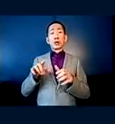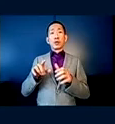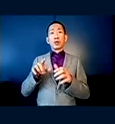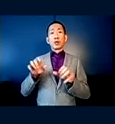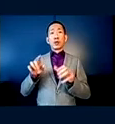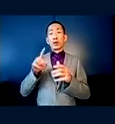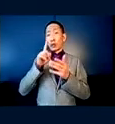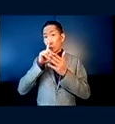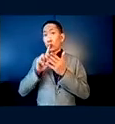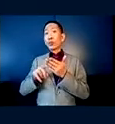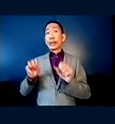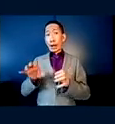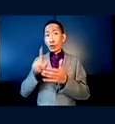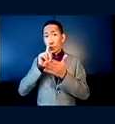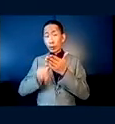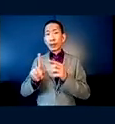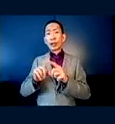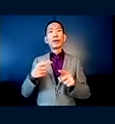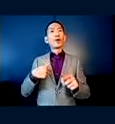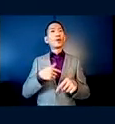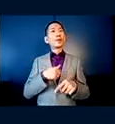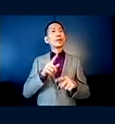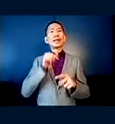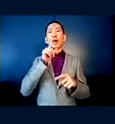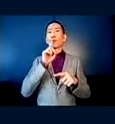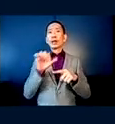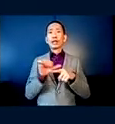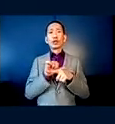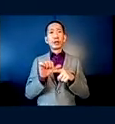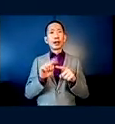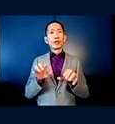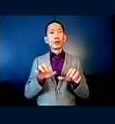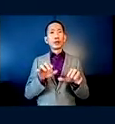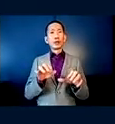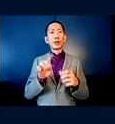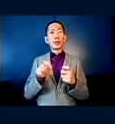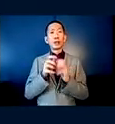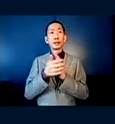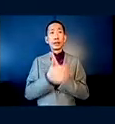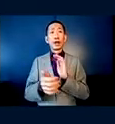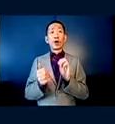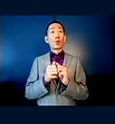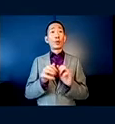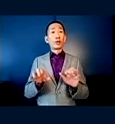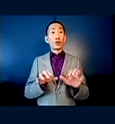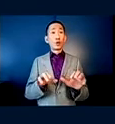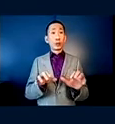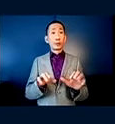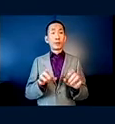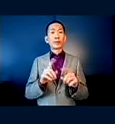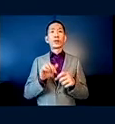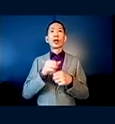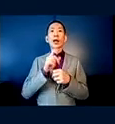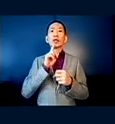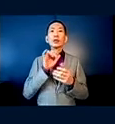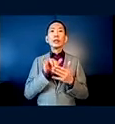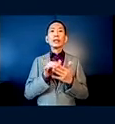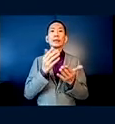WE THOUGHT WE COULD DO RESEARCH BUT WHAT WE CANNOT DO AS ACADEMICS WE'RE NOT TRAINED TO